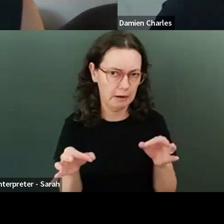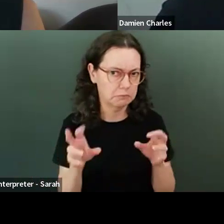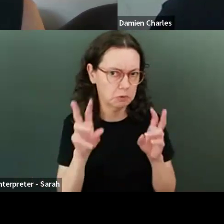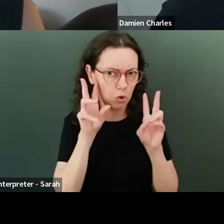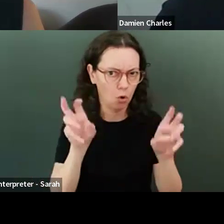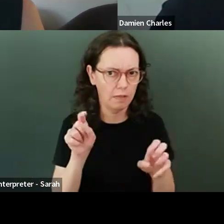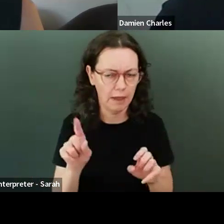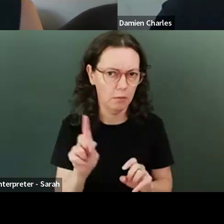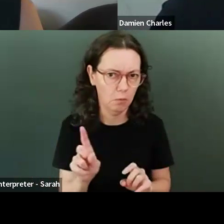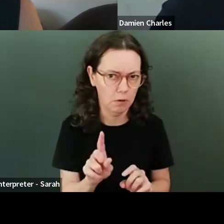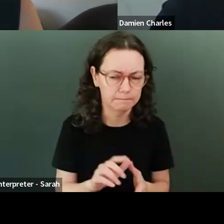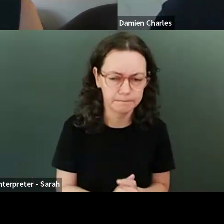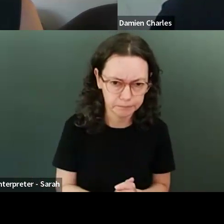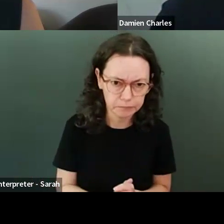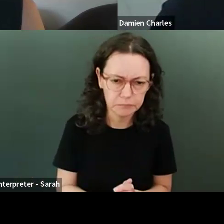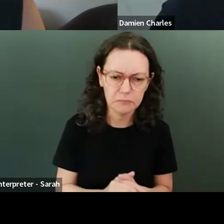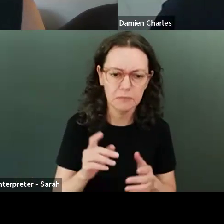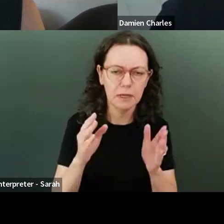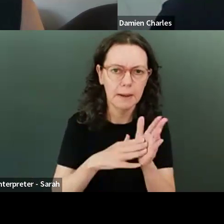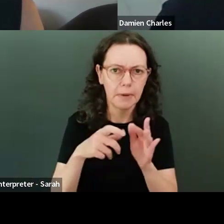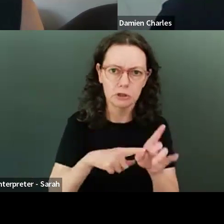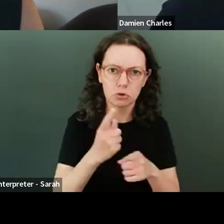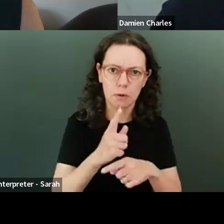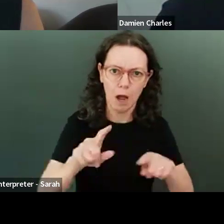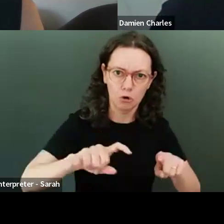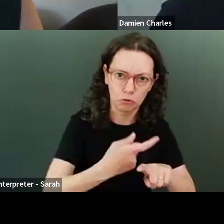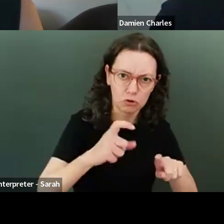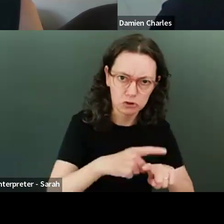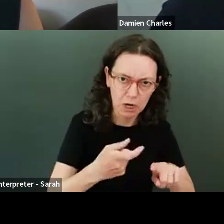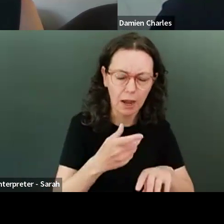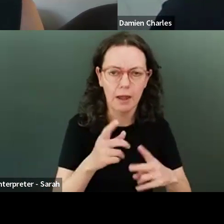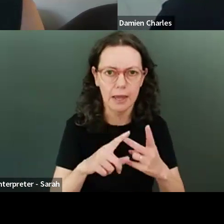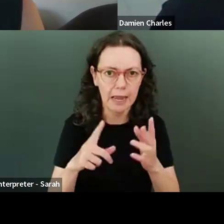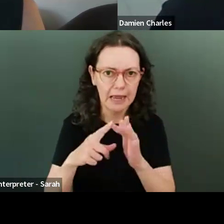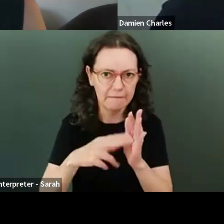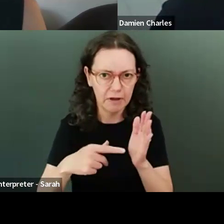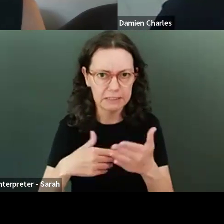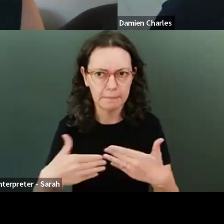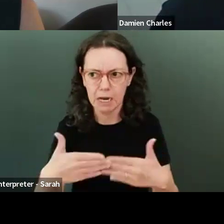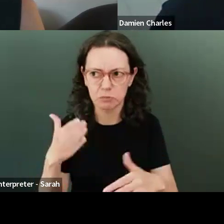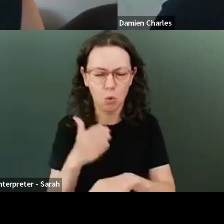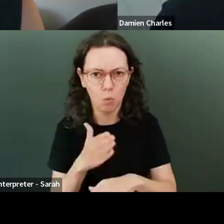listening to to her talking about her crocheting and some of the event